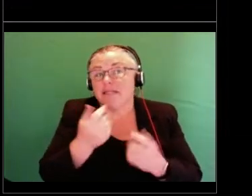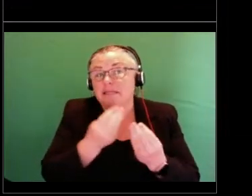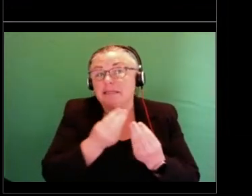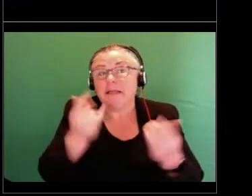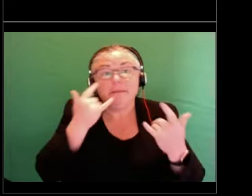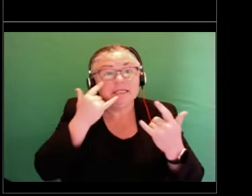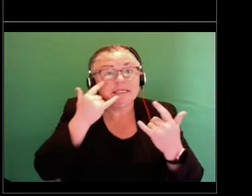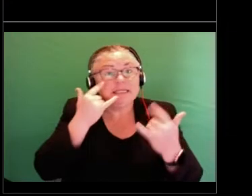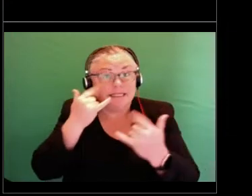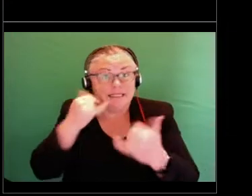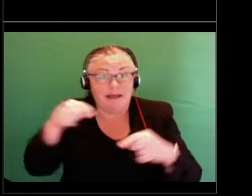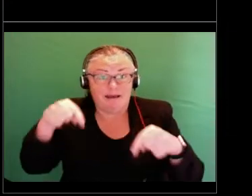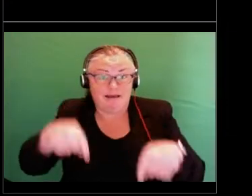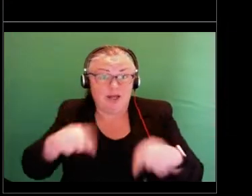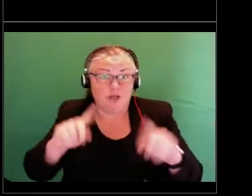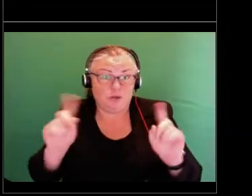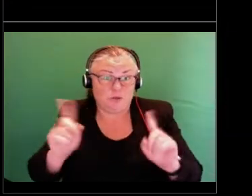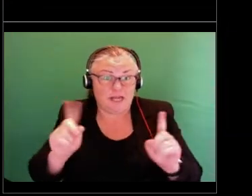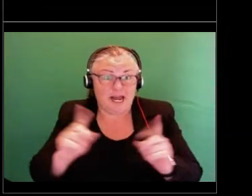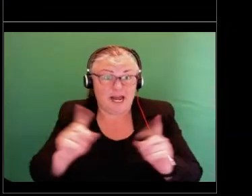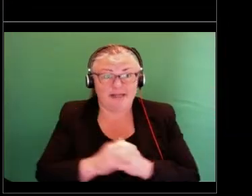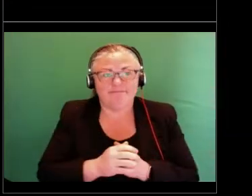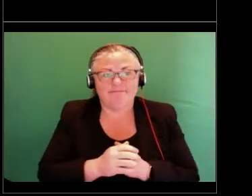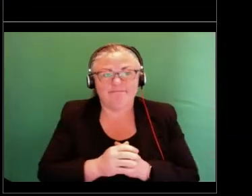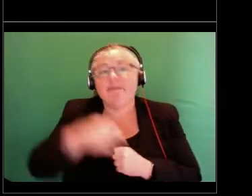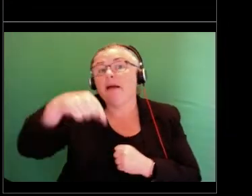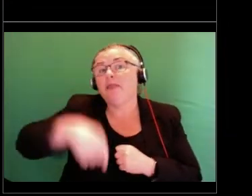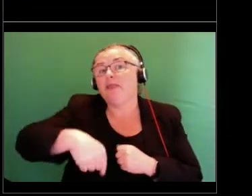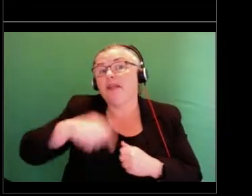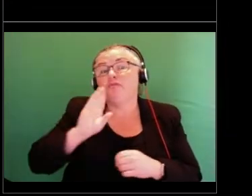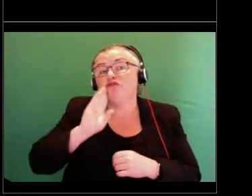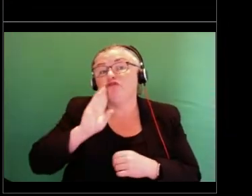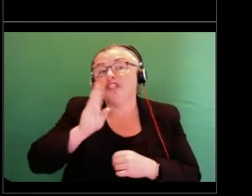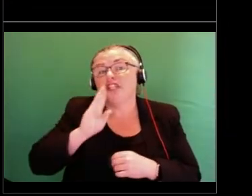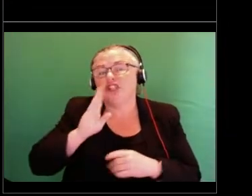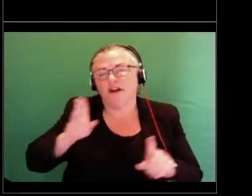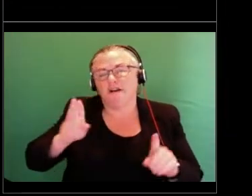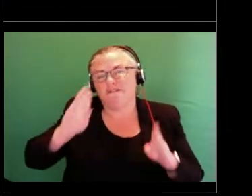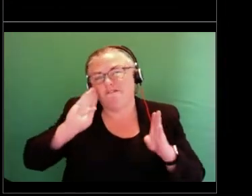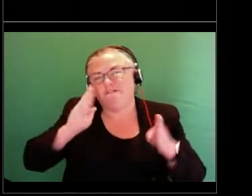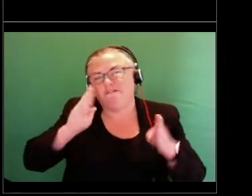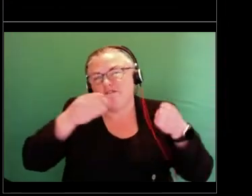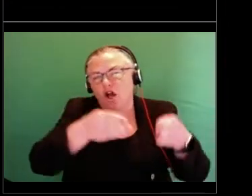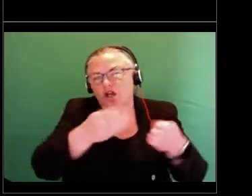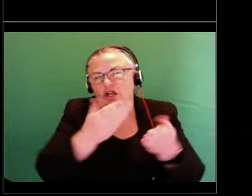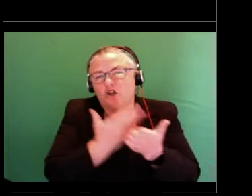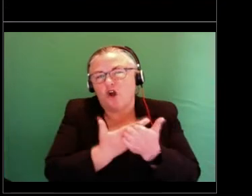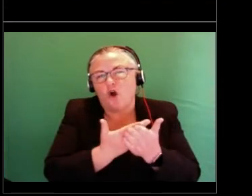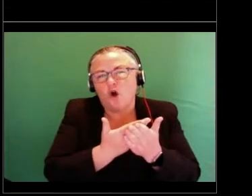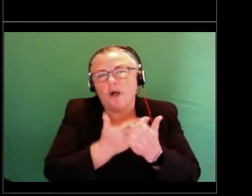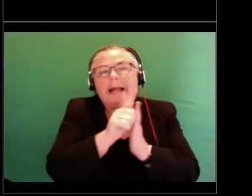a good relationship and a cooperative relationship with the family courts and court staff to support safety and service of the users.